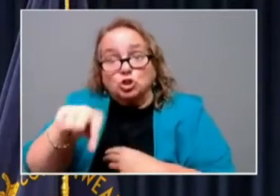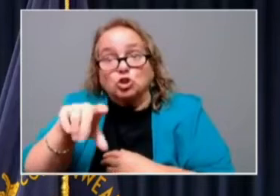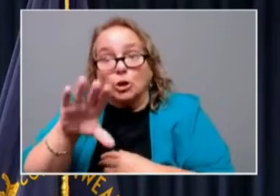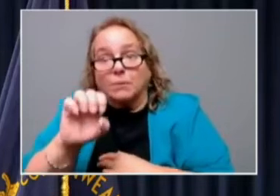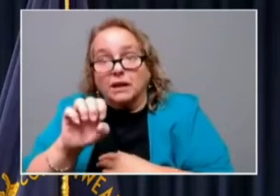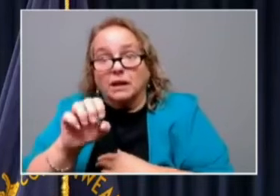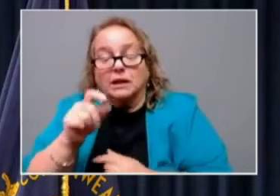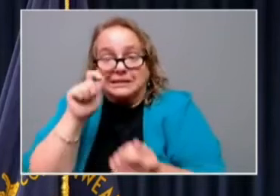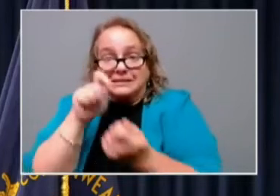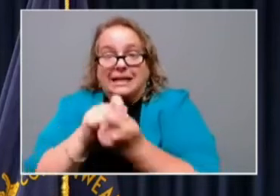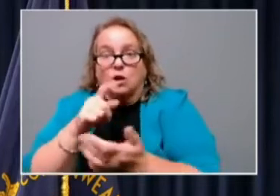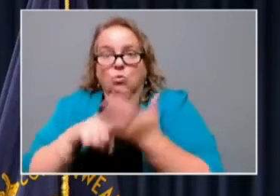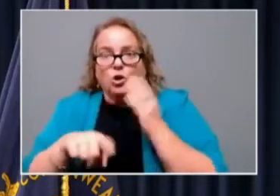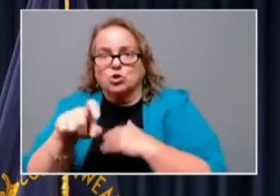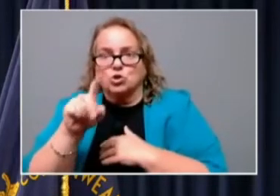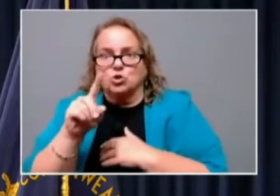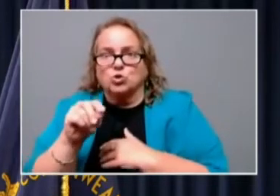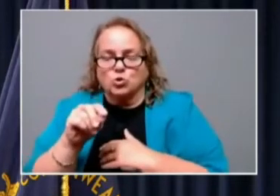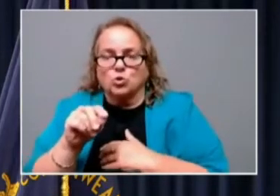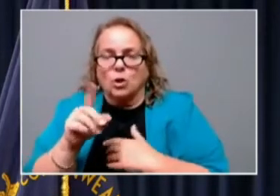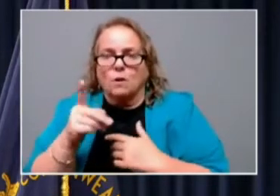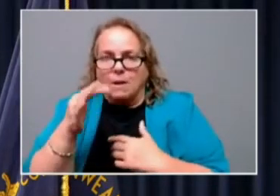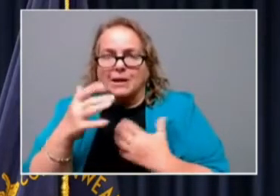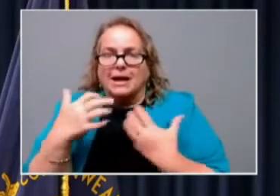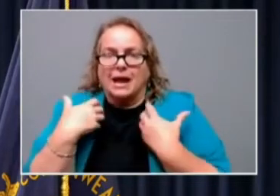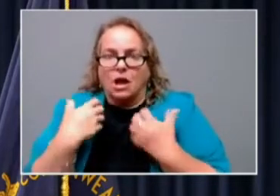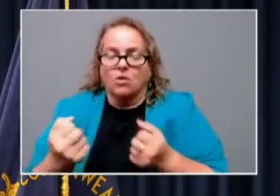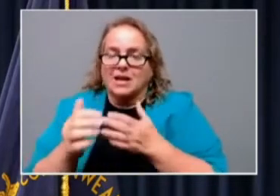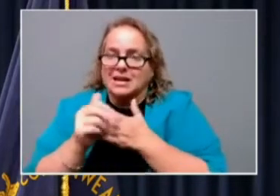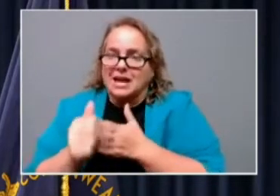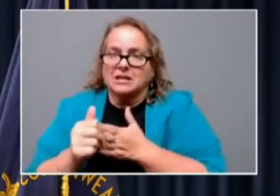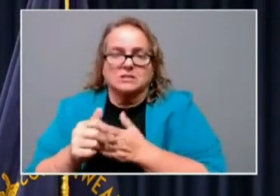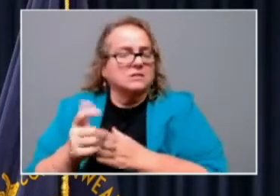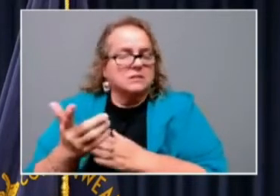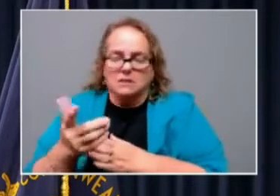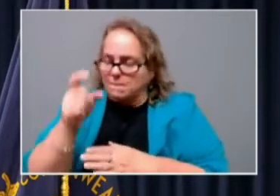is unwavering and unequivocal. They got to wear masks in schools. Testing does